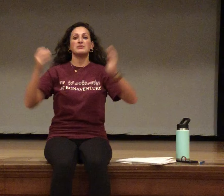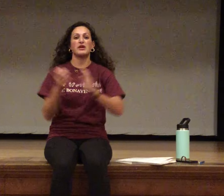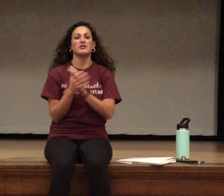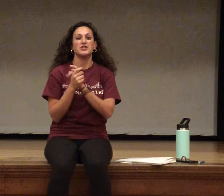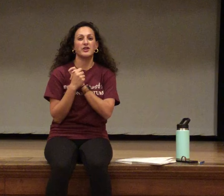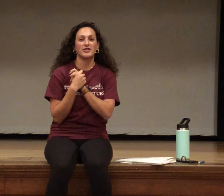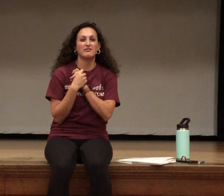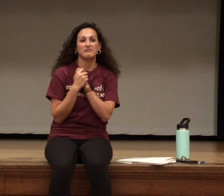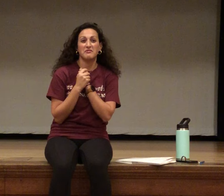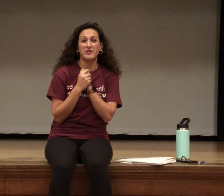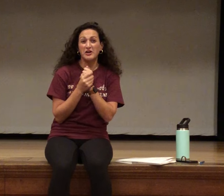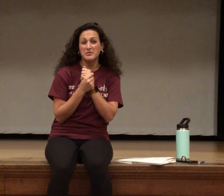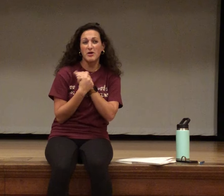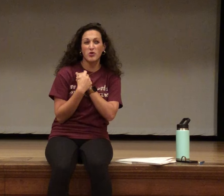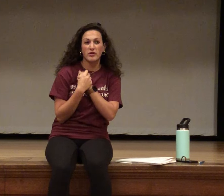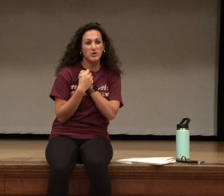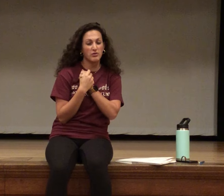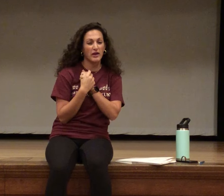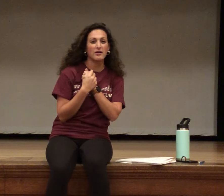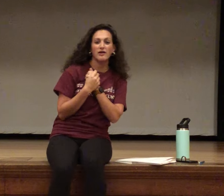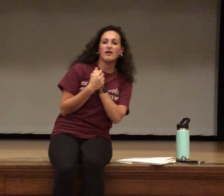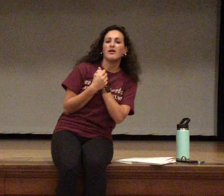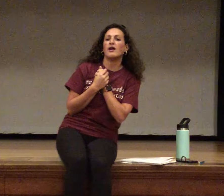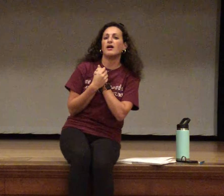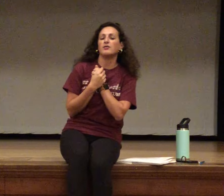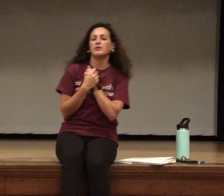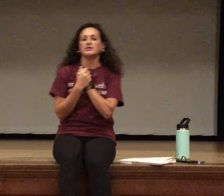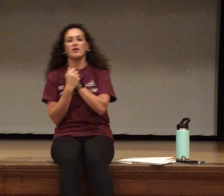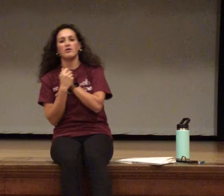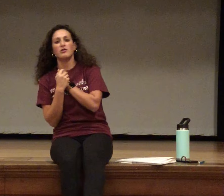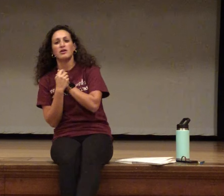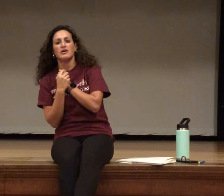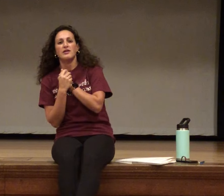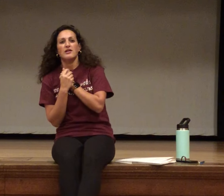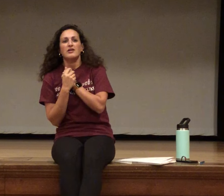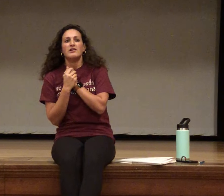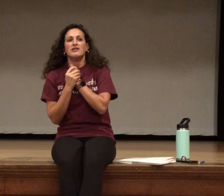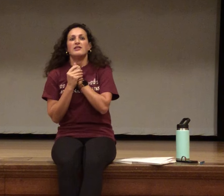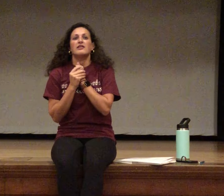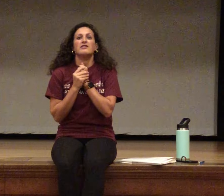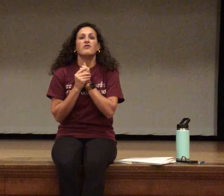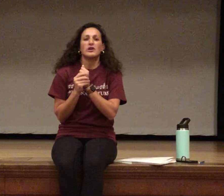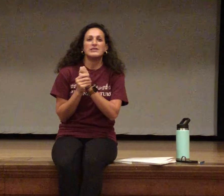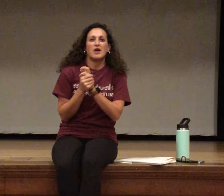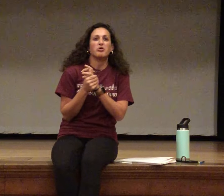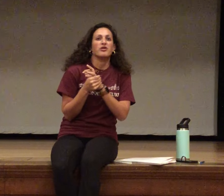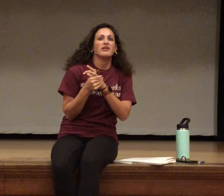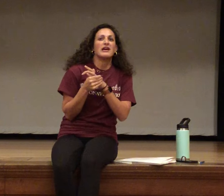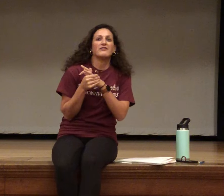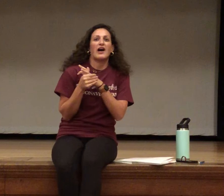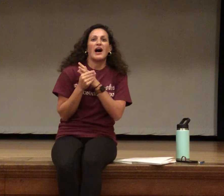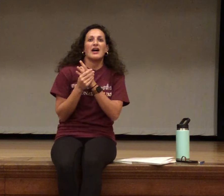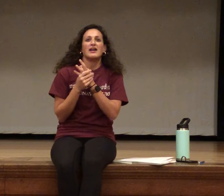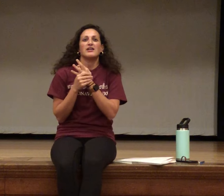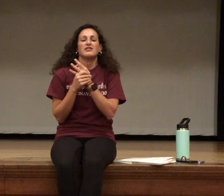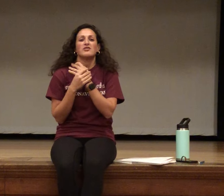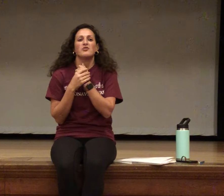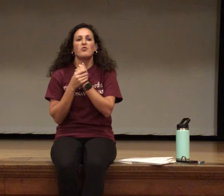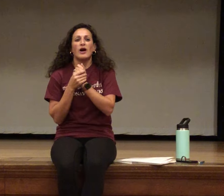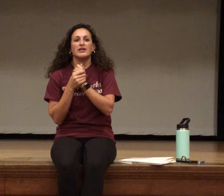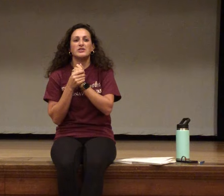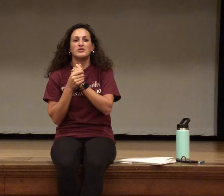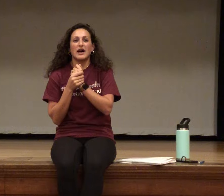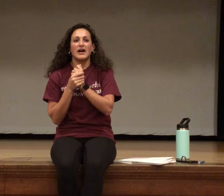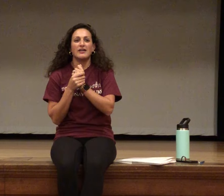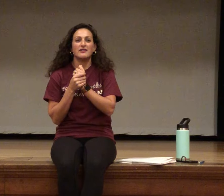is because you're gonna fingerspell more than you think um so for example if I wanted to sign